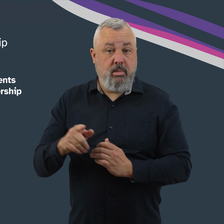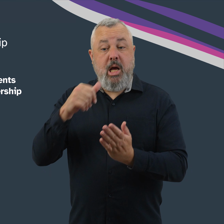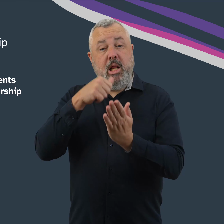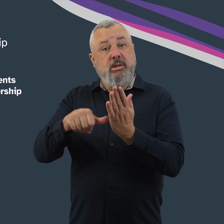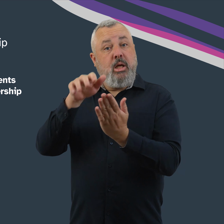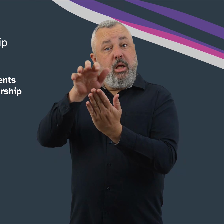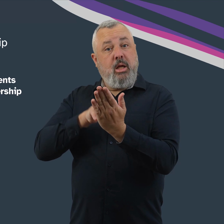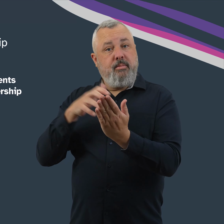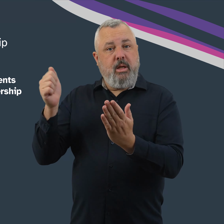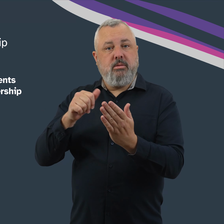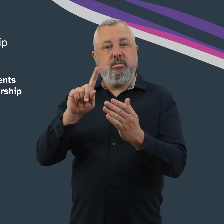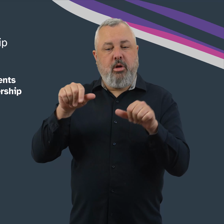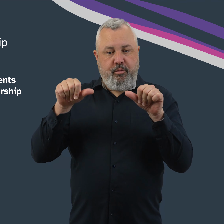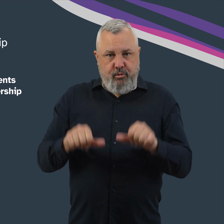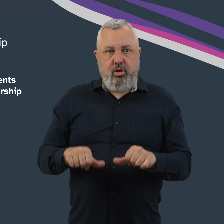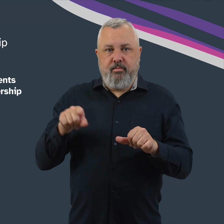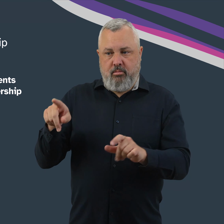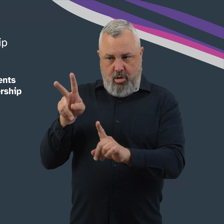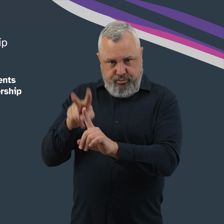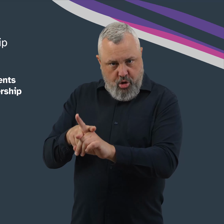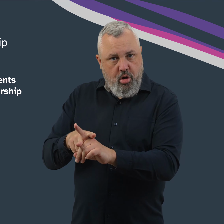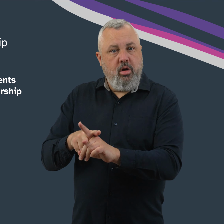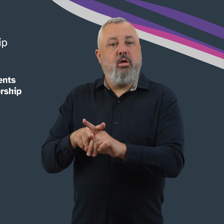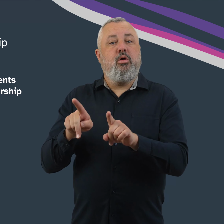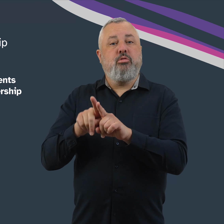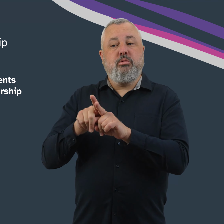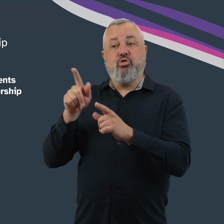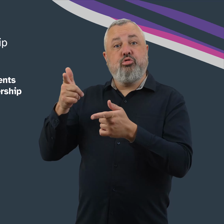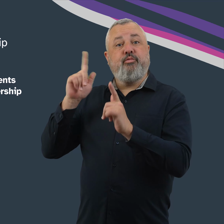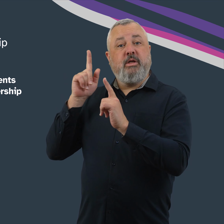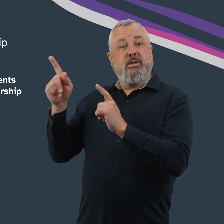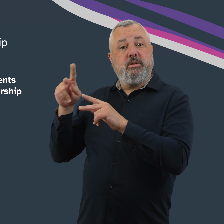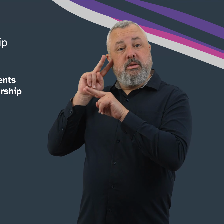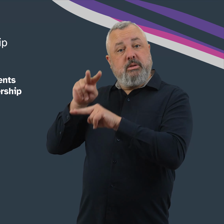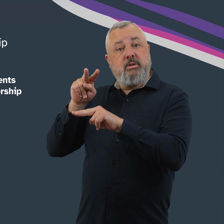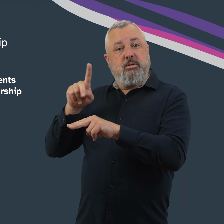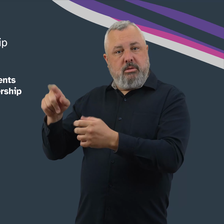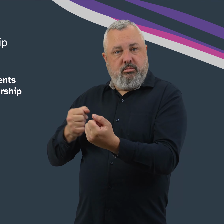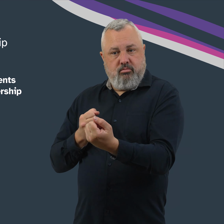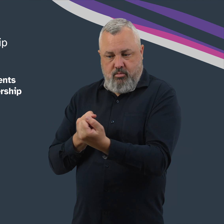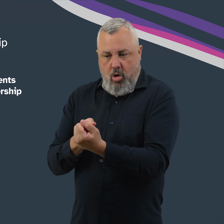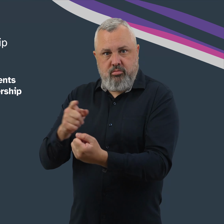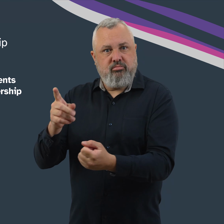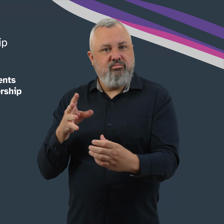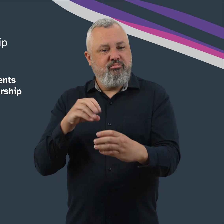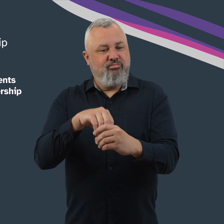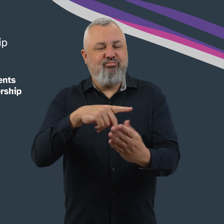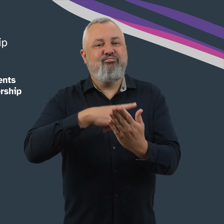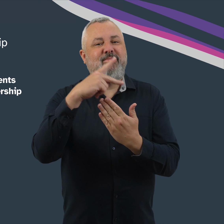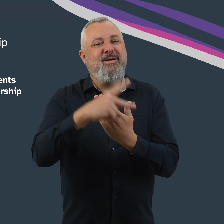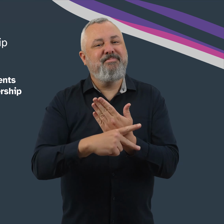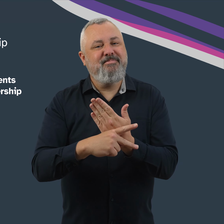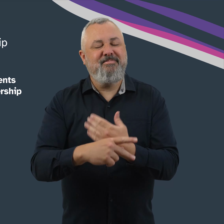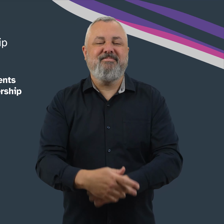The letter should confirm enrolment and support for the student’s participation in the program.